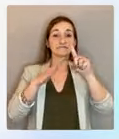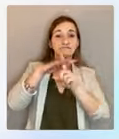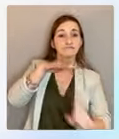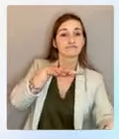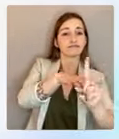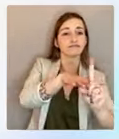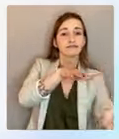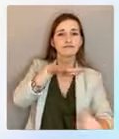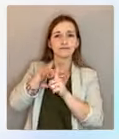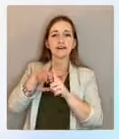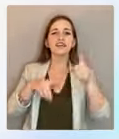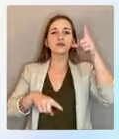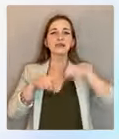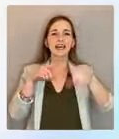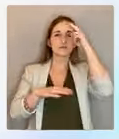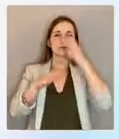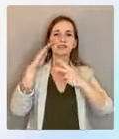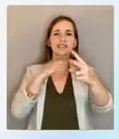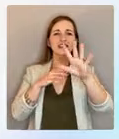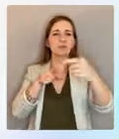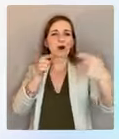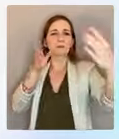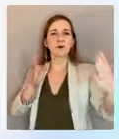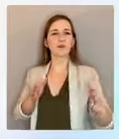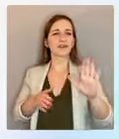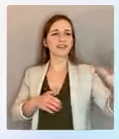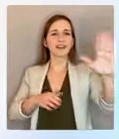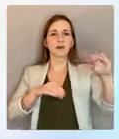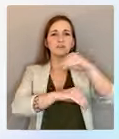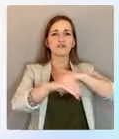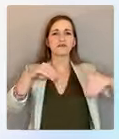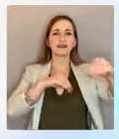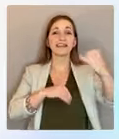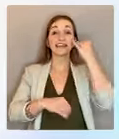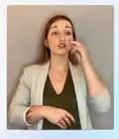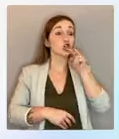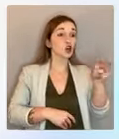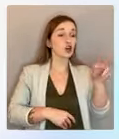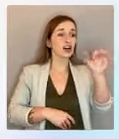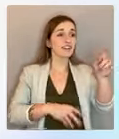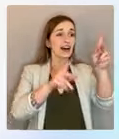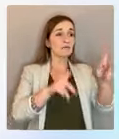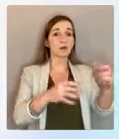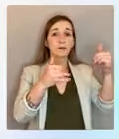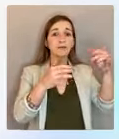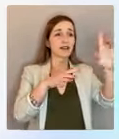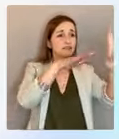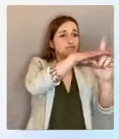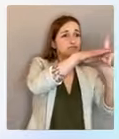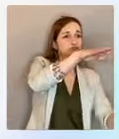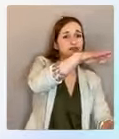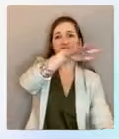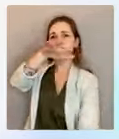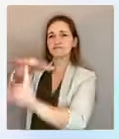if you can move instantly. If you're looking at people, and they just immediately jump between pads on the field,